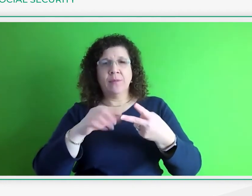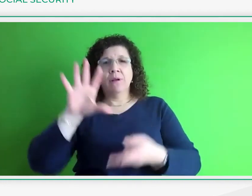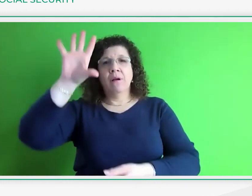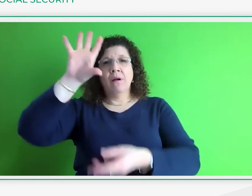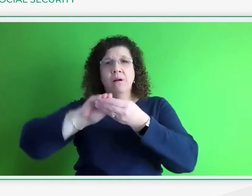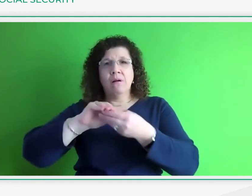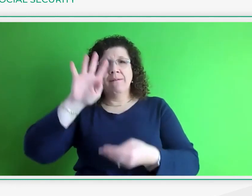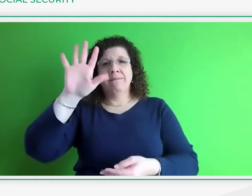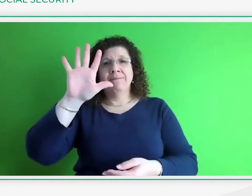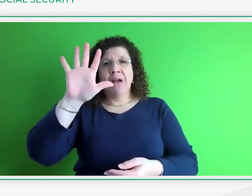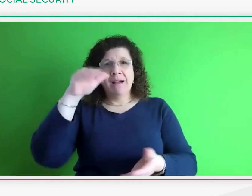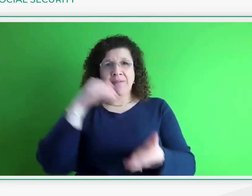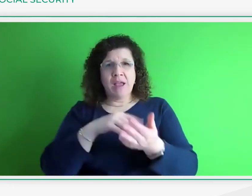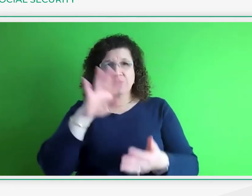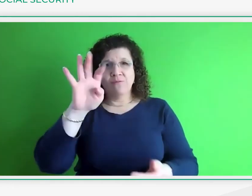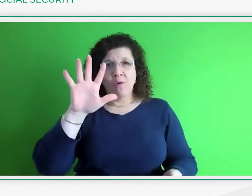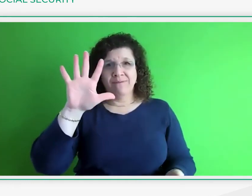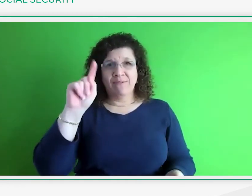For a total of $5,451.